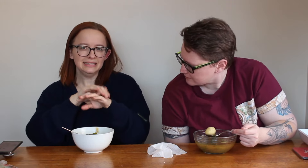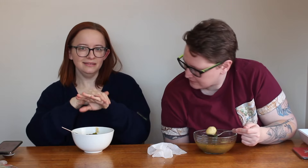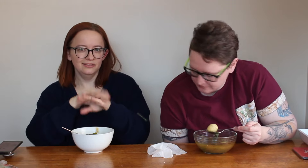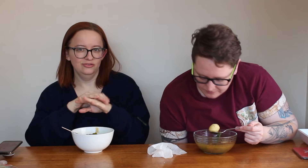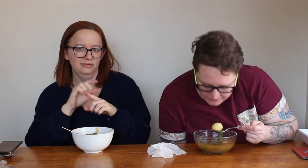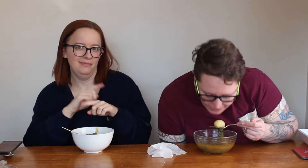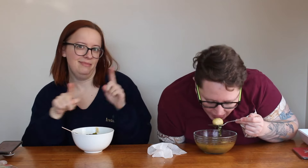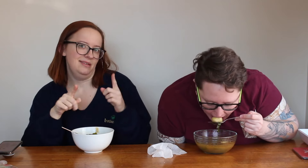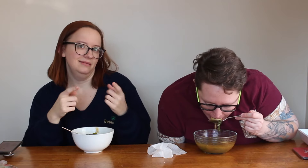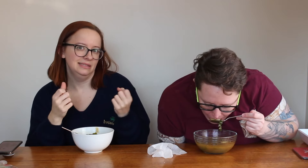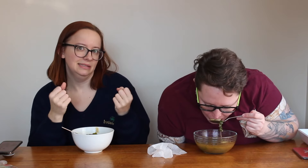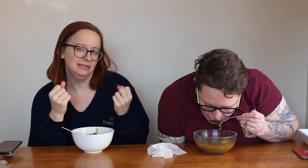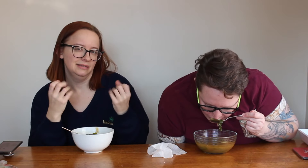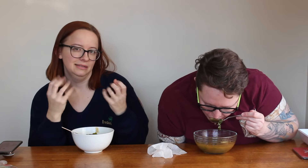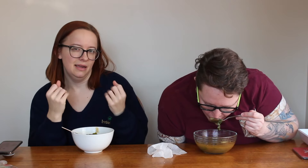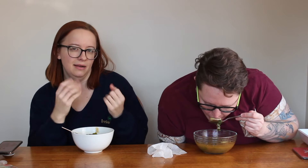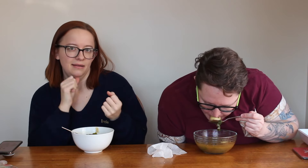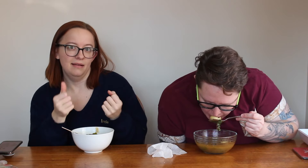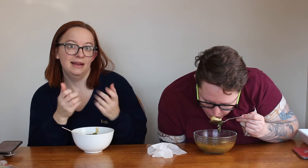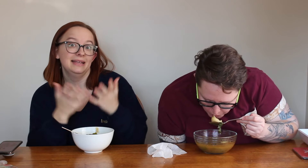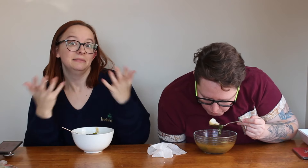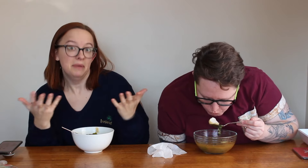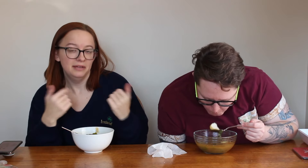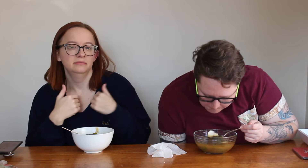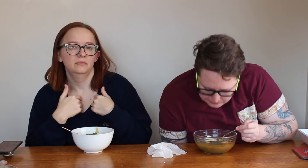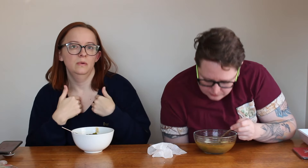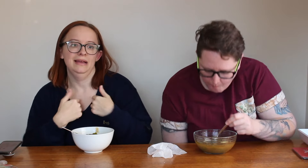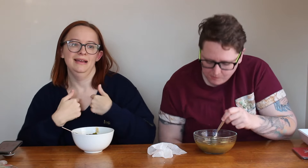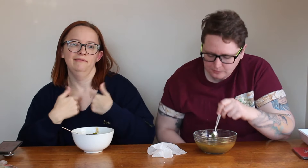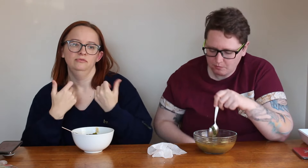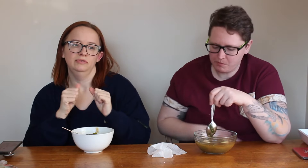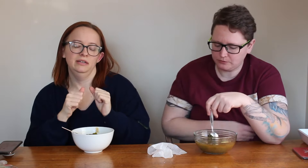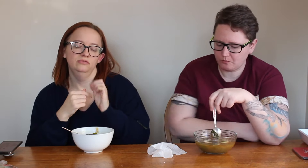But I would say most of the time I'm signing without voice with him. Just to try and really emphasize